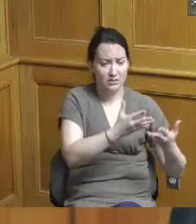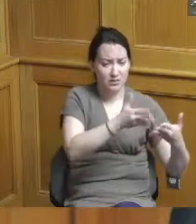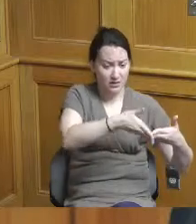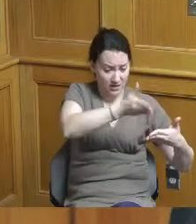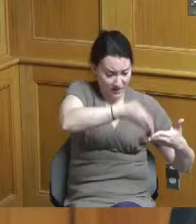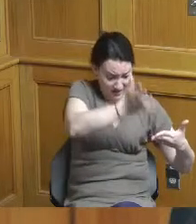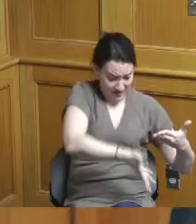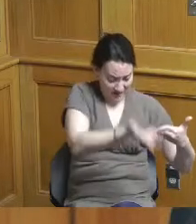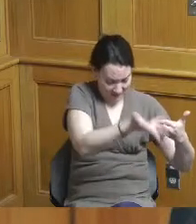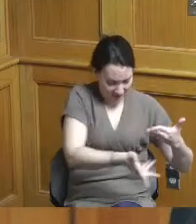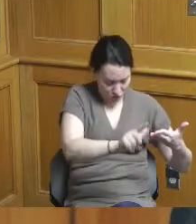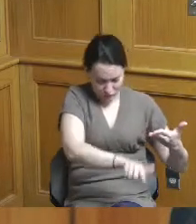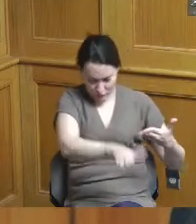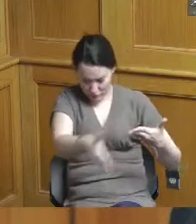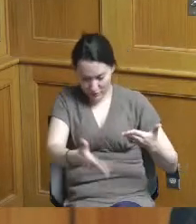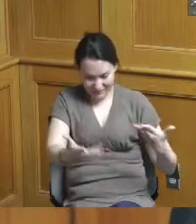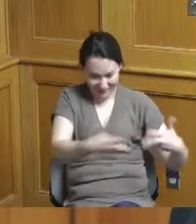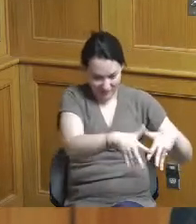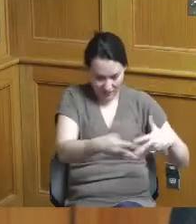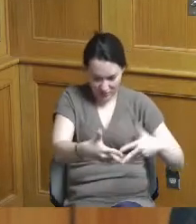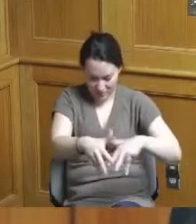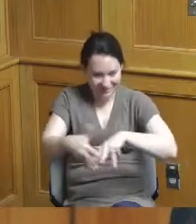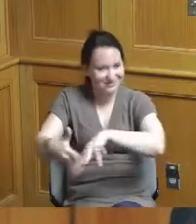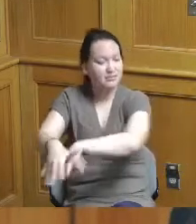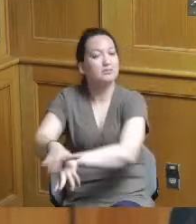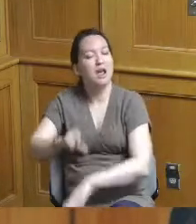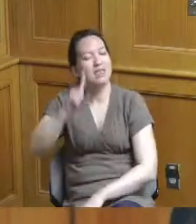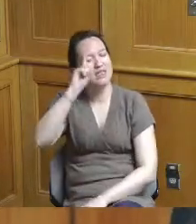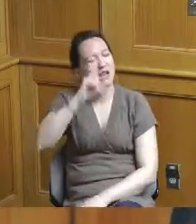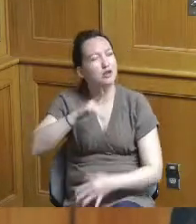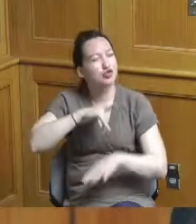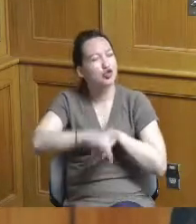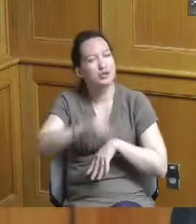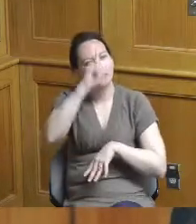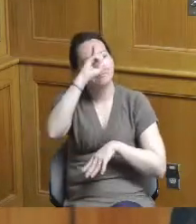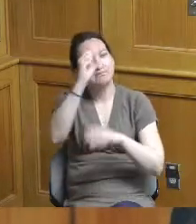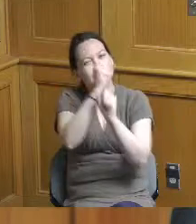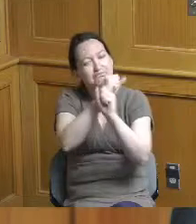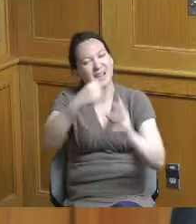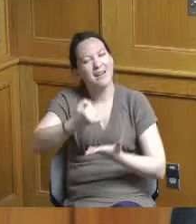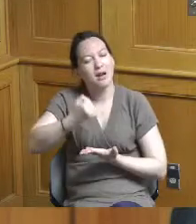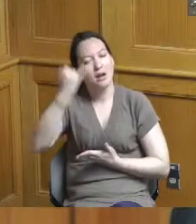and so I'll be interested also I think we saw a preliminary idea of what a financial stack could